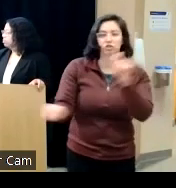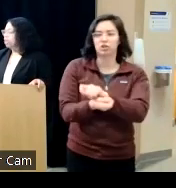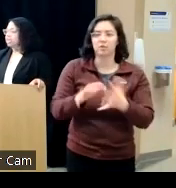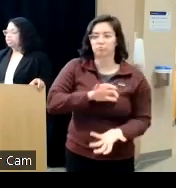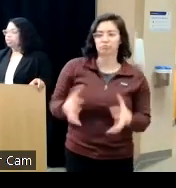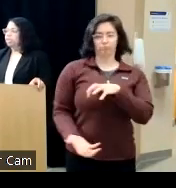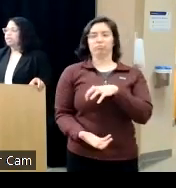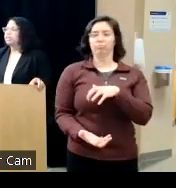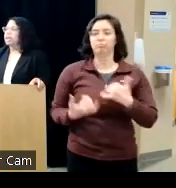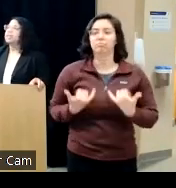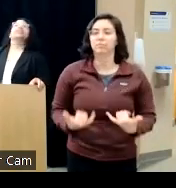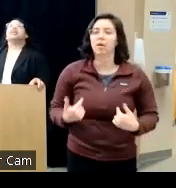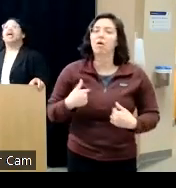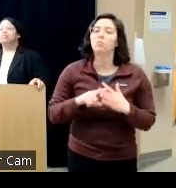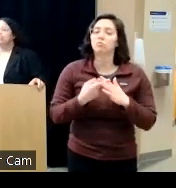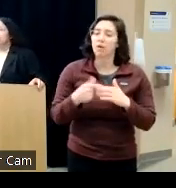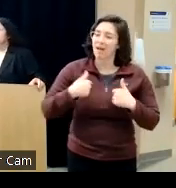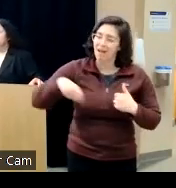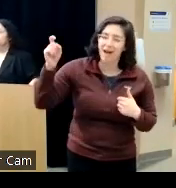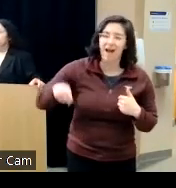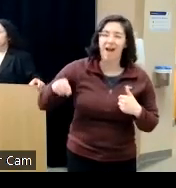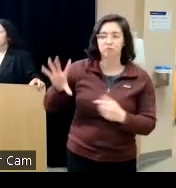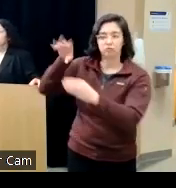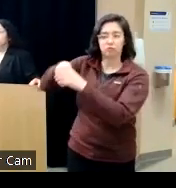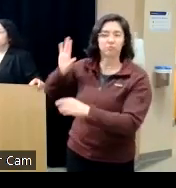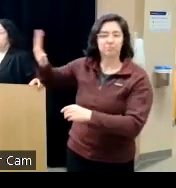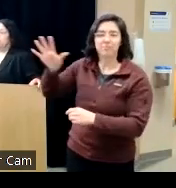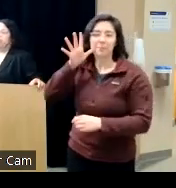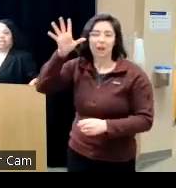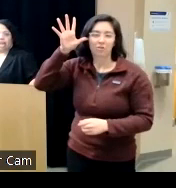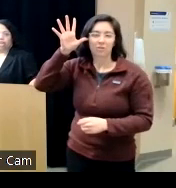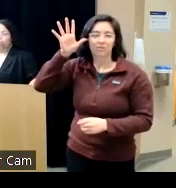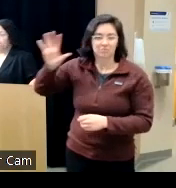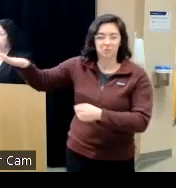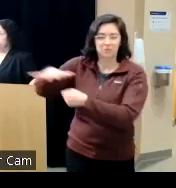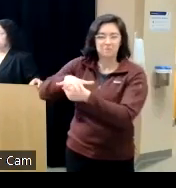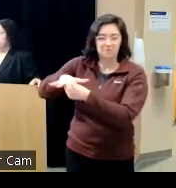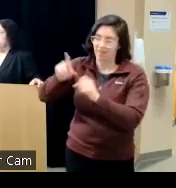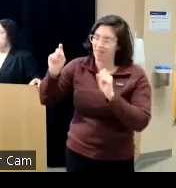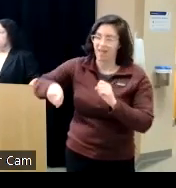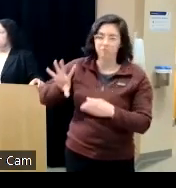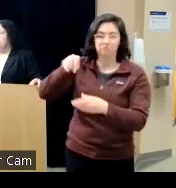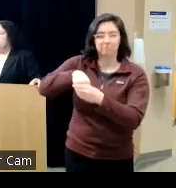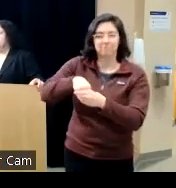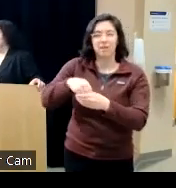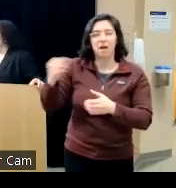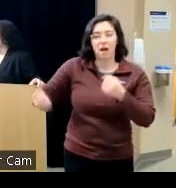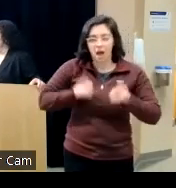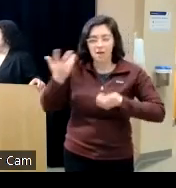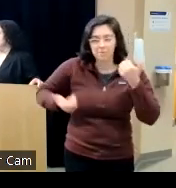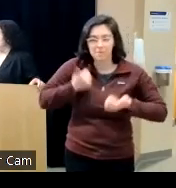and this is when I decided that I have to include a space to engage parents and unpack some of